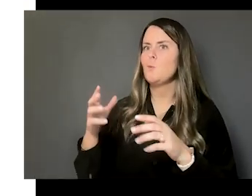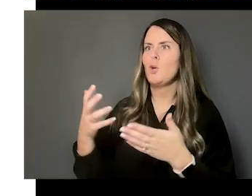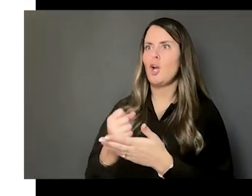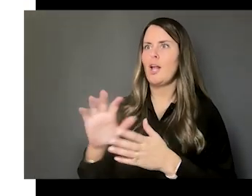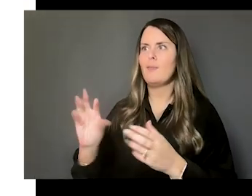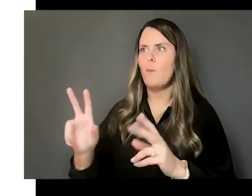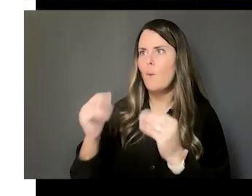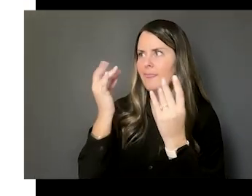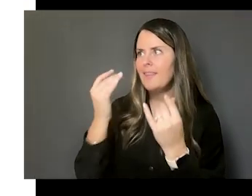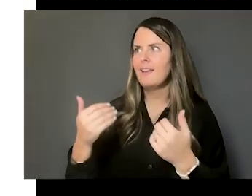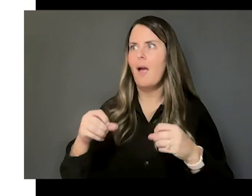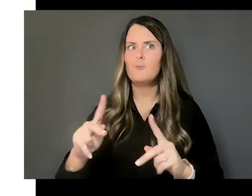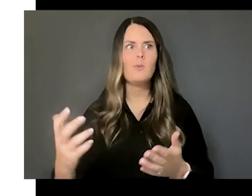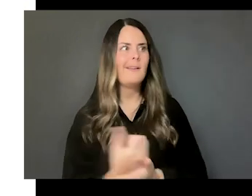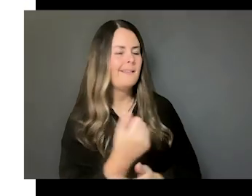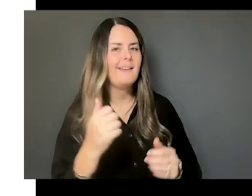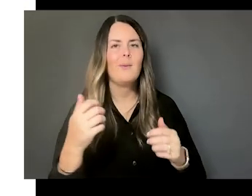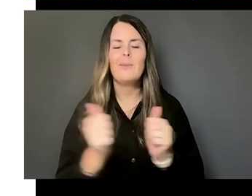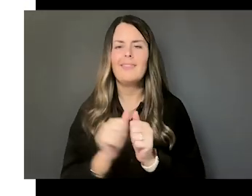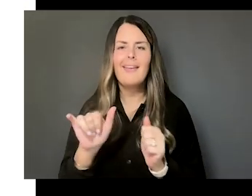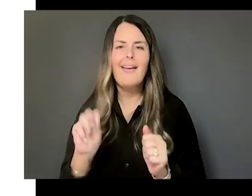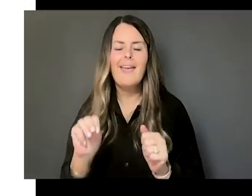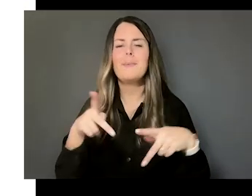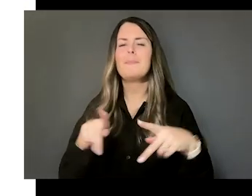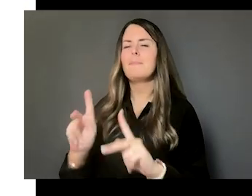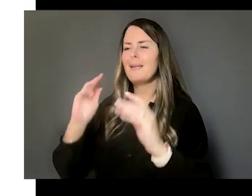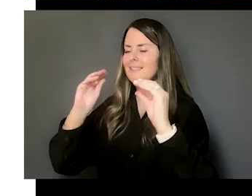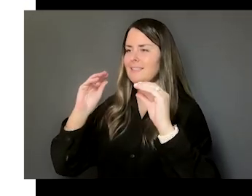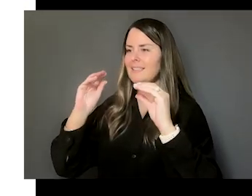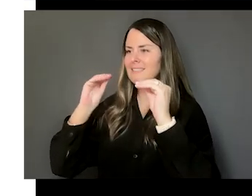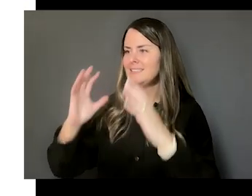And so allowing teachers to see how what they want for their students